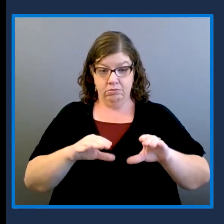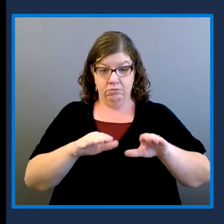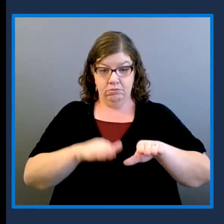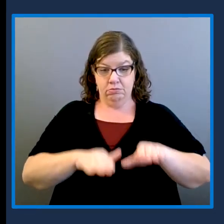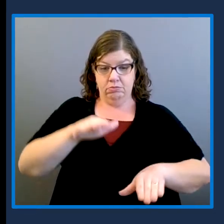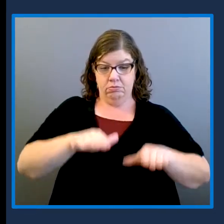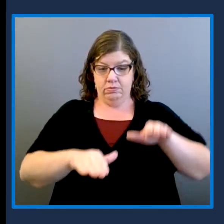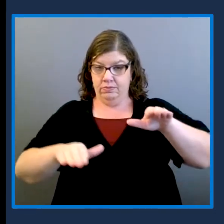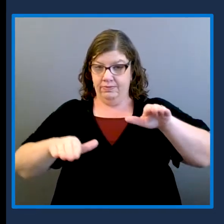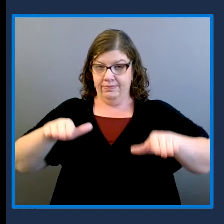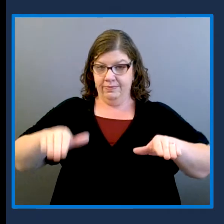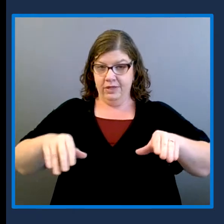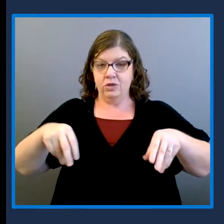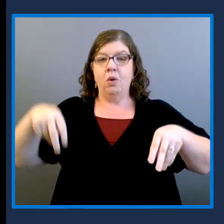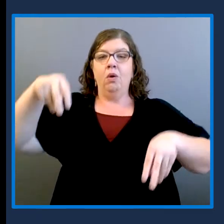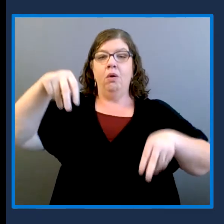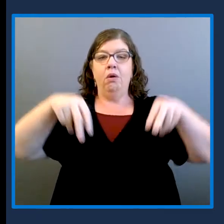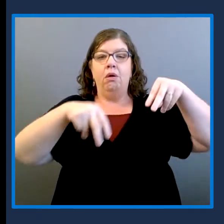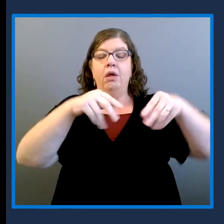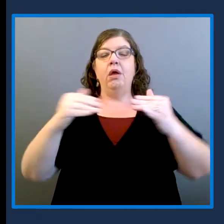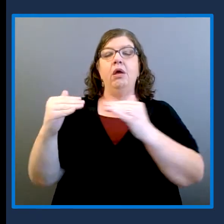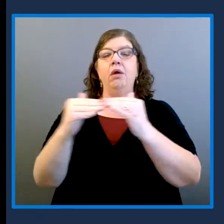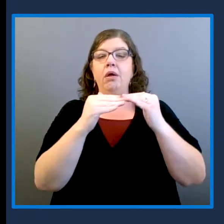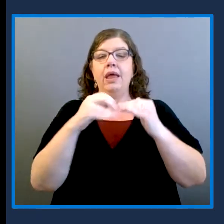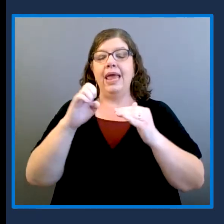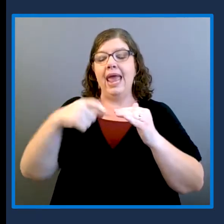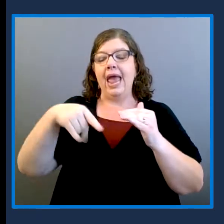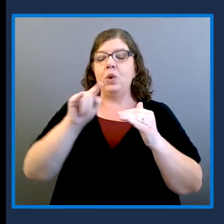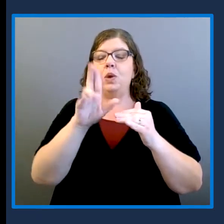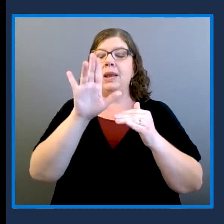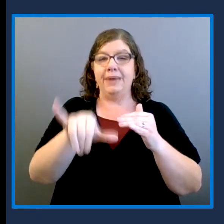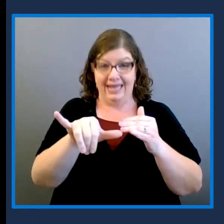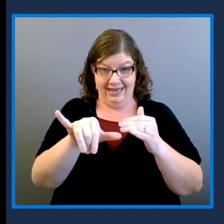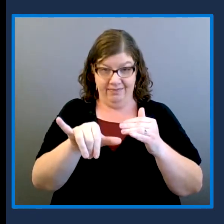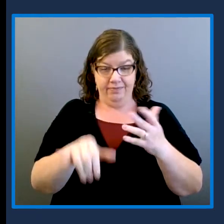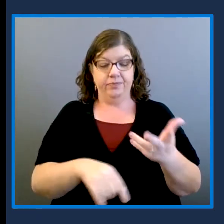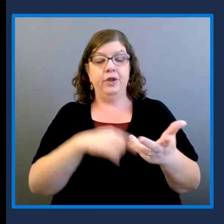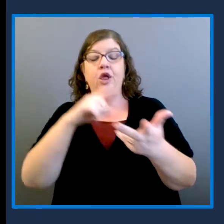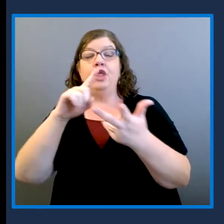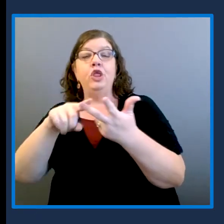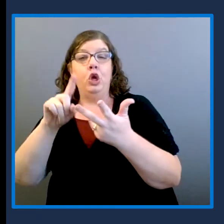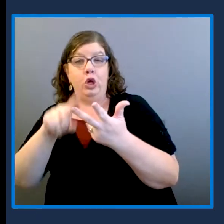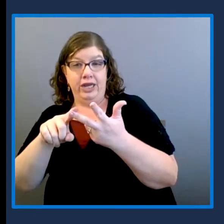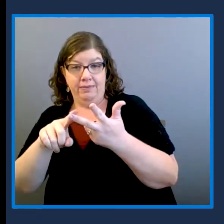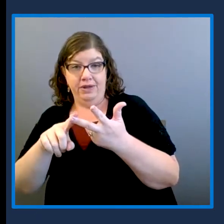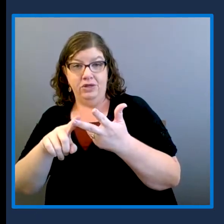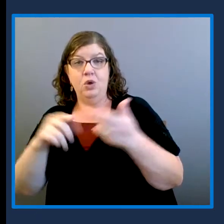for them to engage and have access and so they're being treated equitably while the third image you